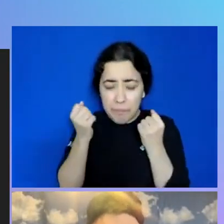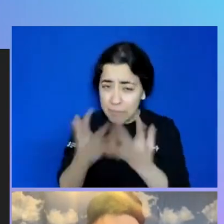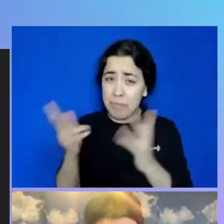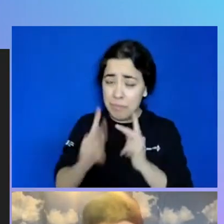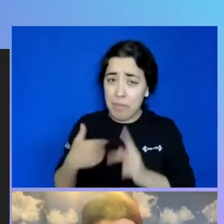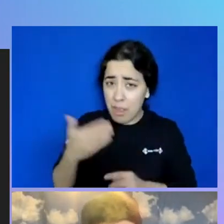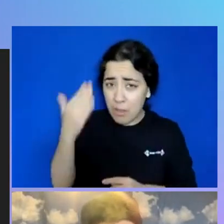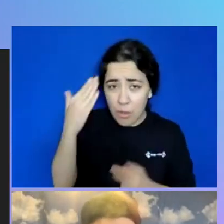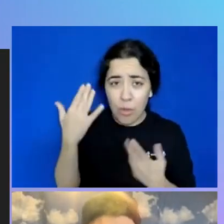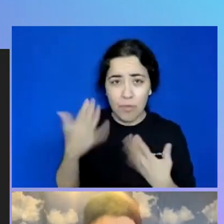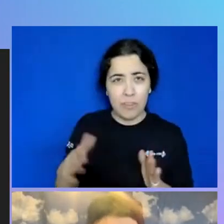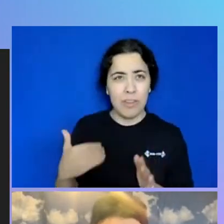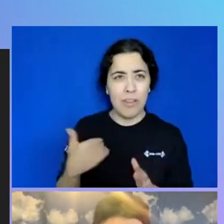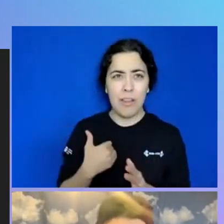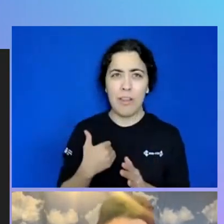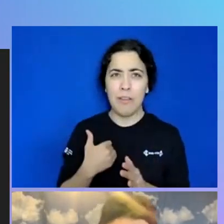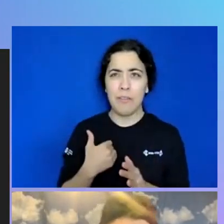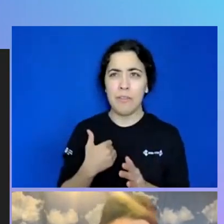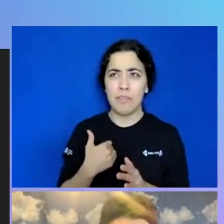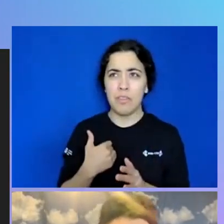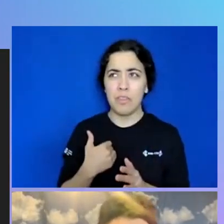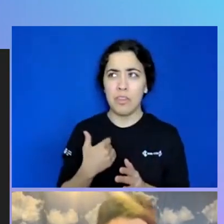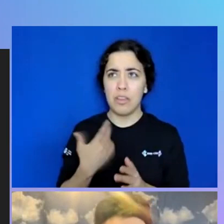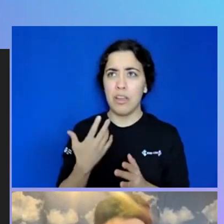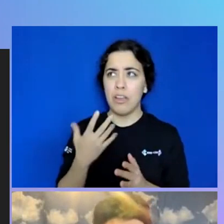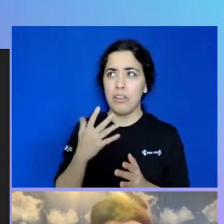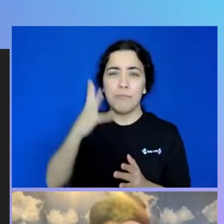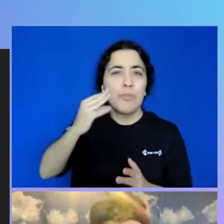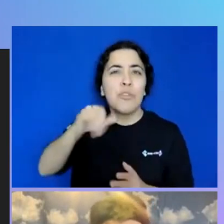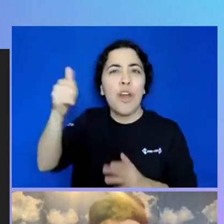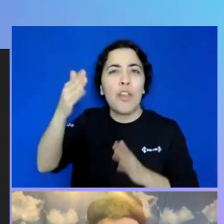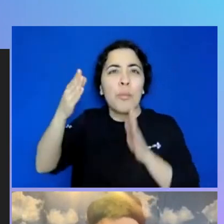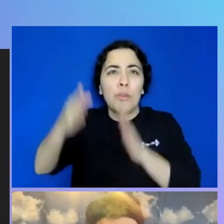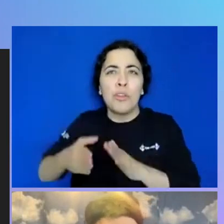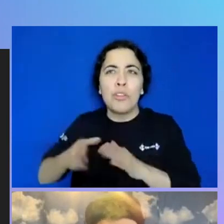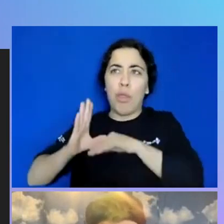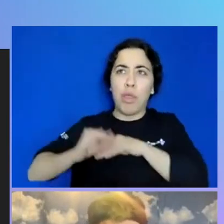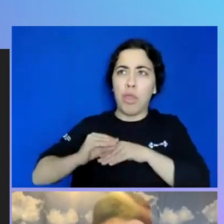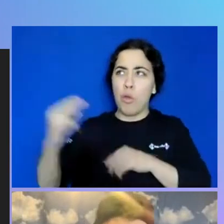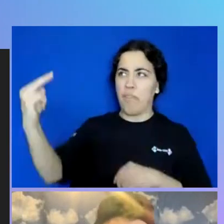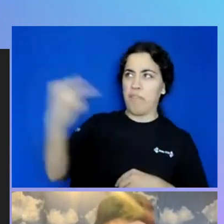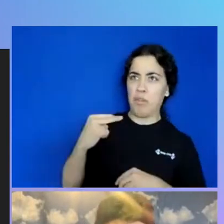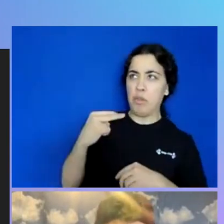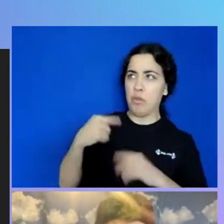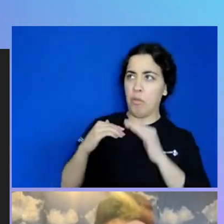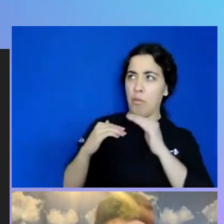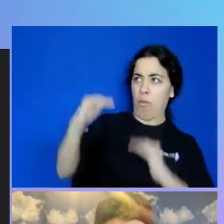experience, uh, and bias of many